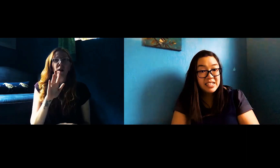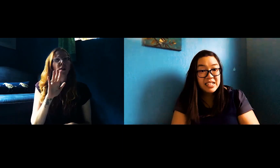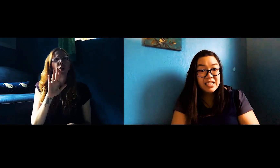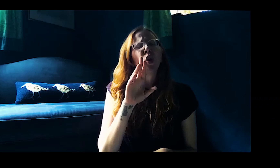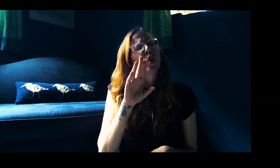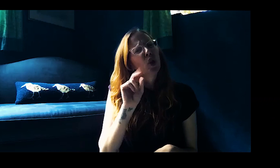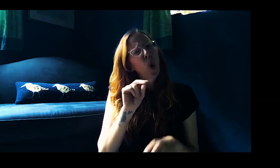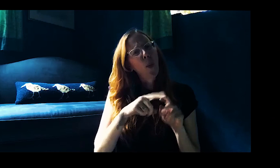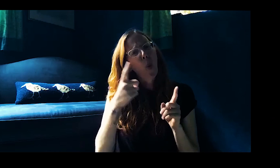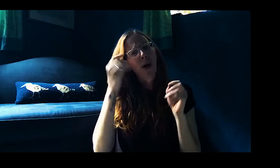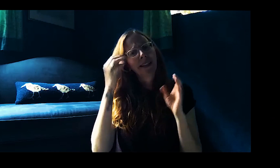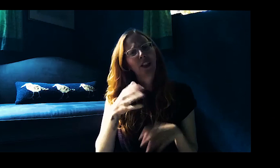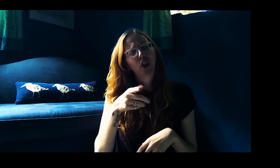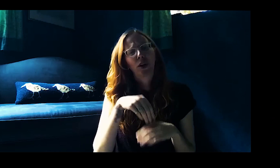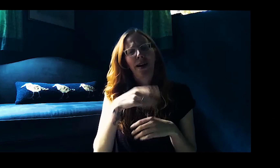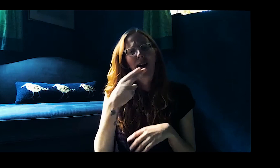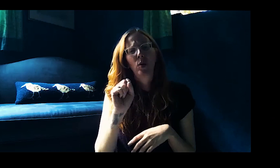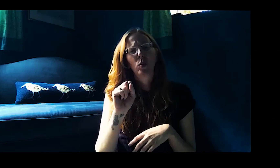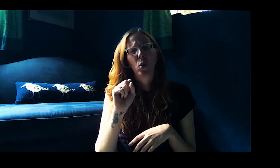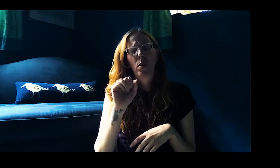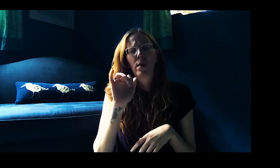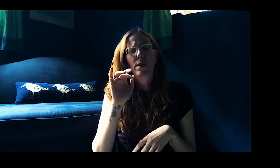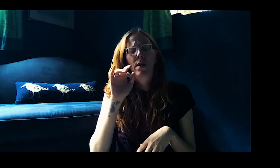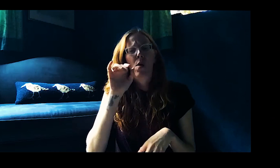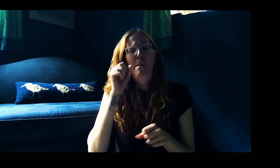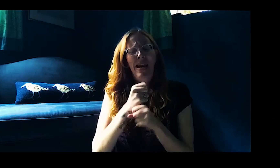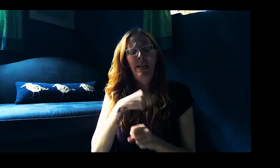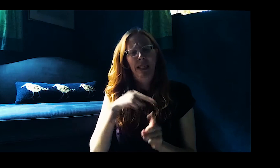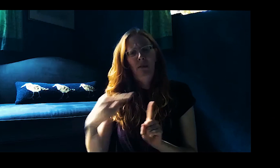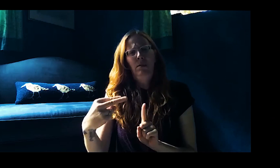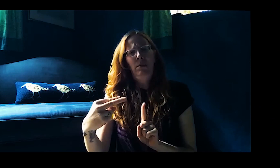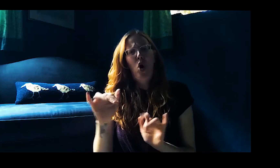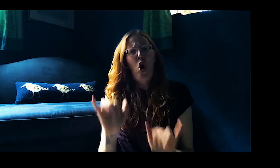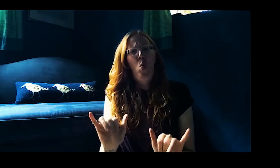It was actually a teacher in high school that really made me think about